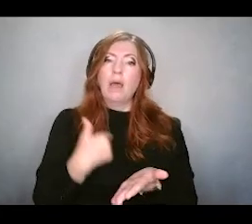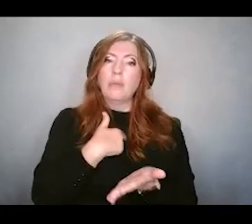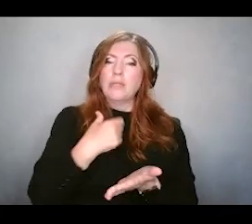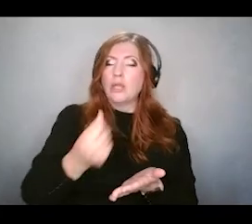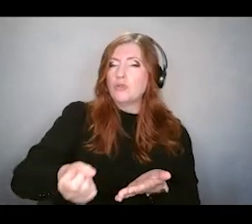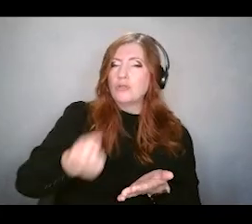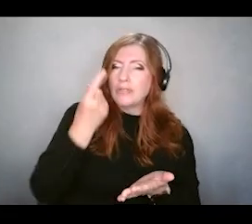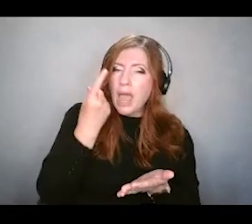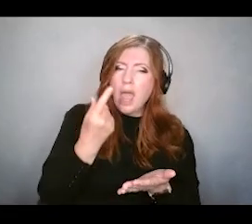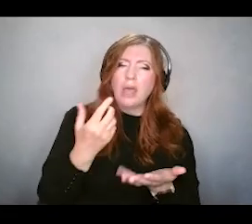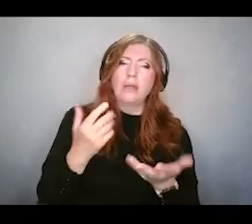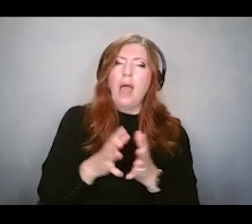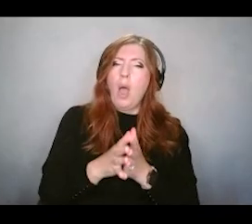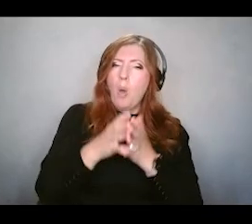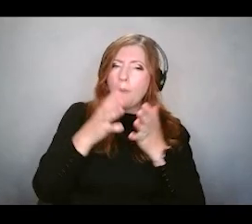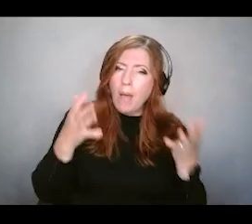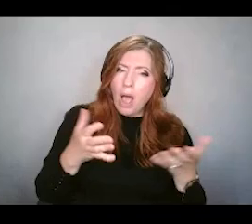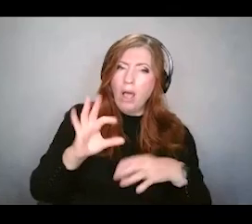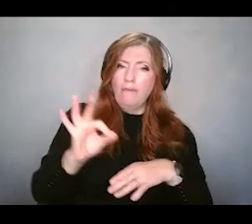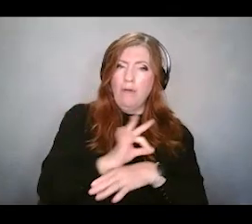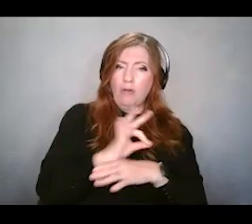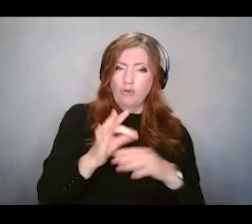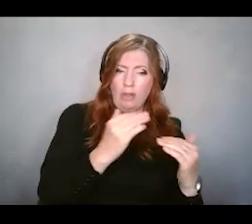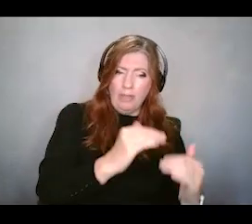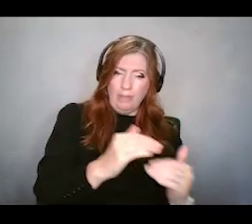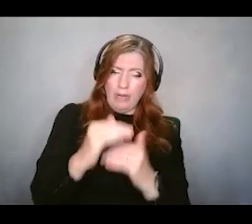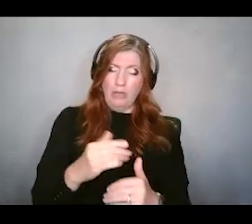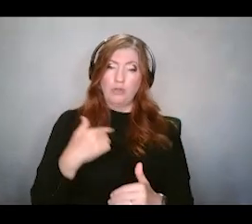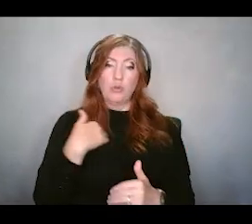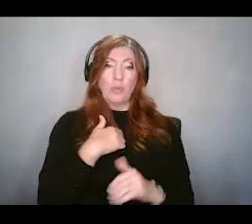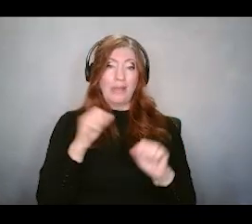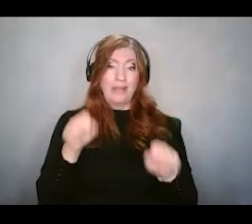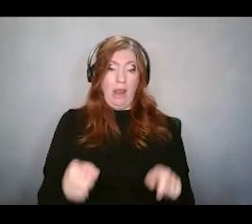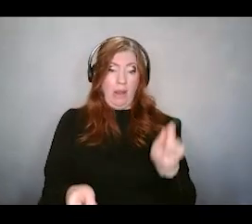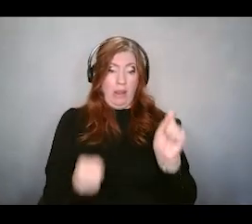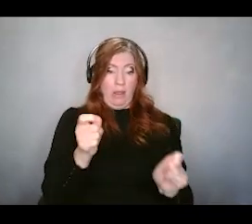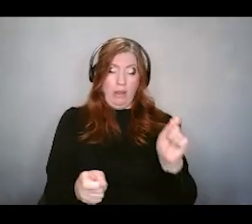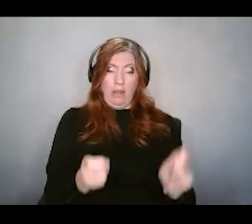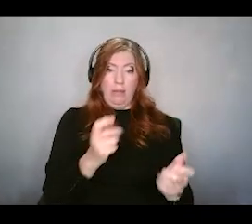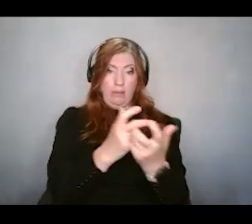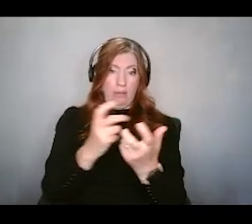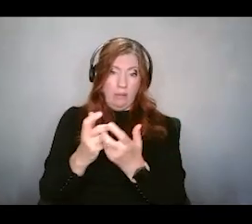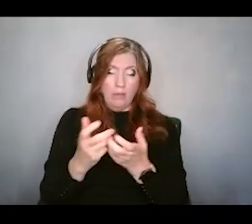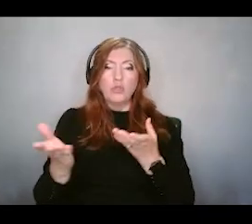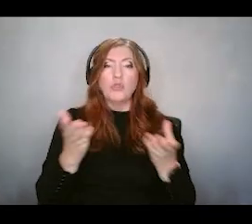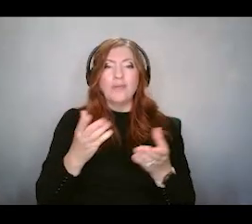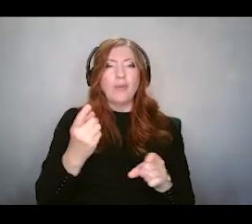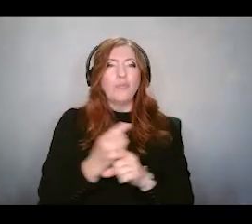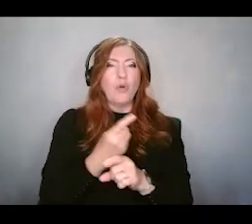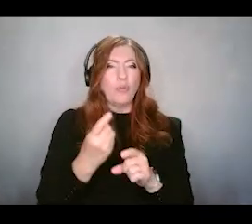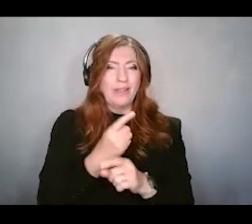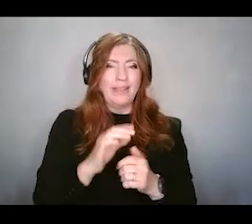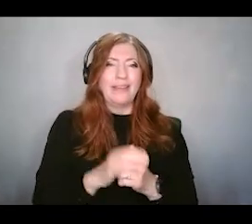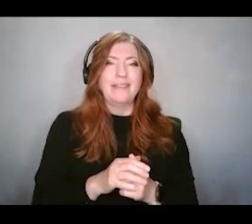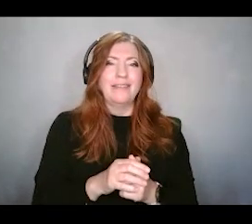so we can tailor services appropriately. Because these often involve scheduling